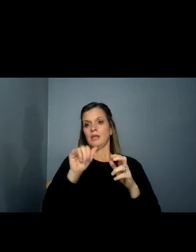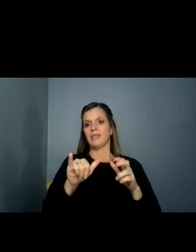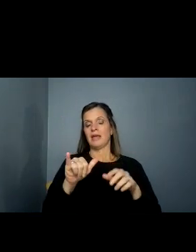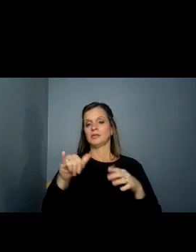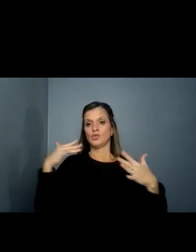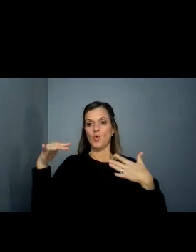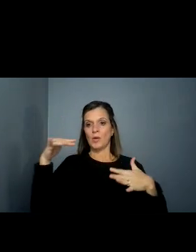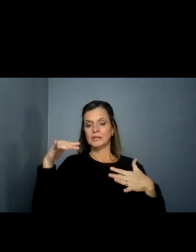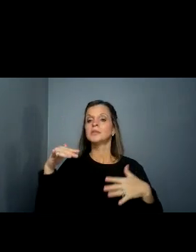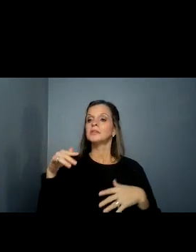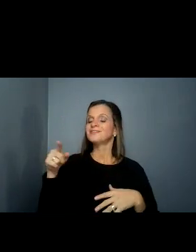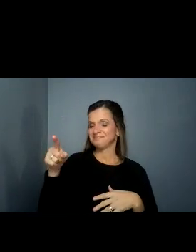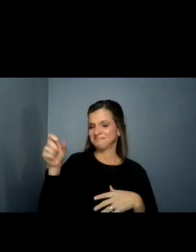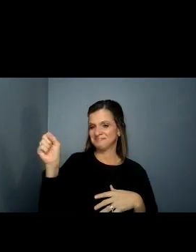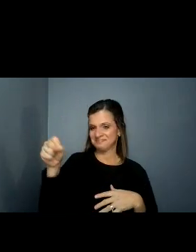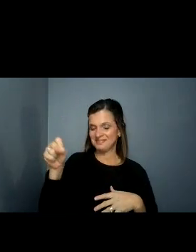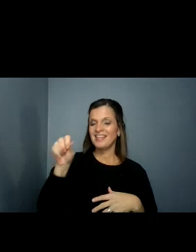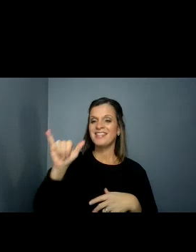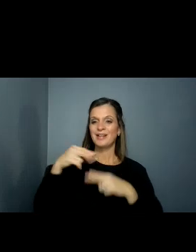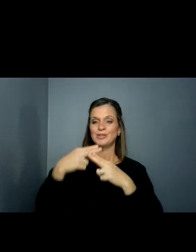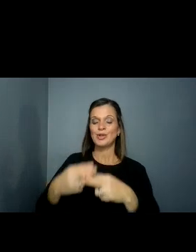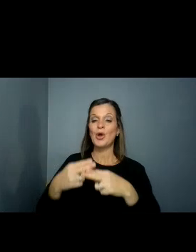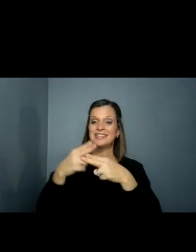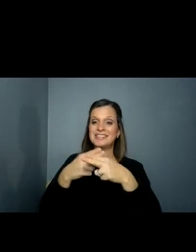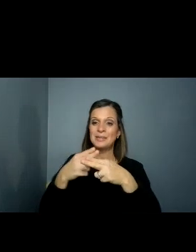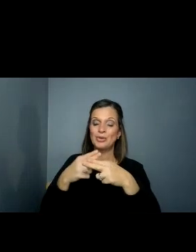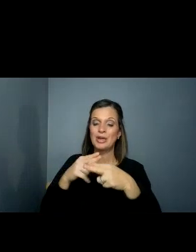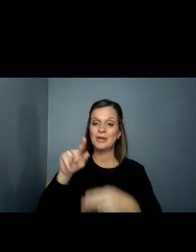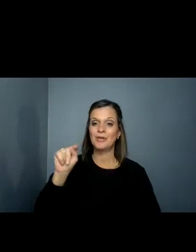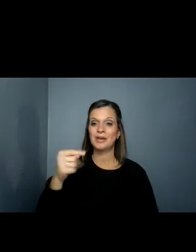leave, you know, a lot of times they'll have while they're there, they'll have ringing in their ears